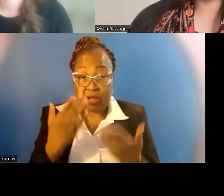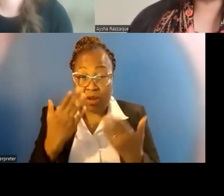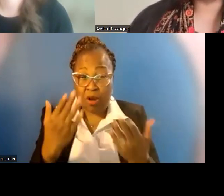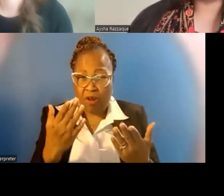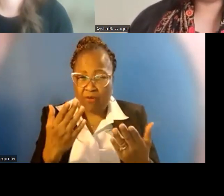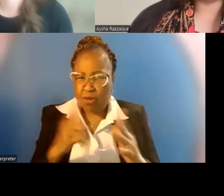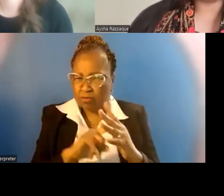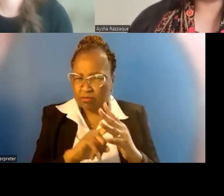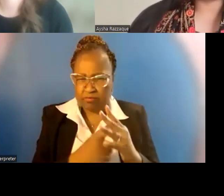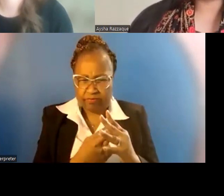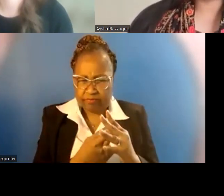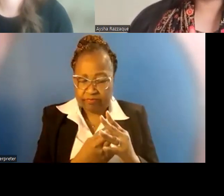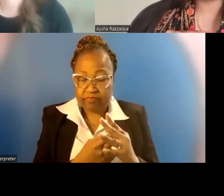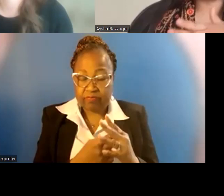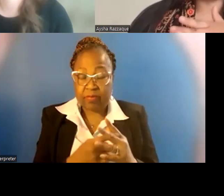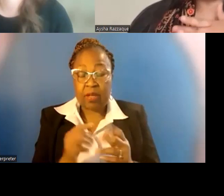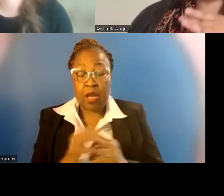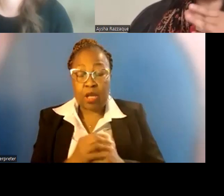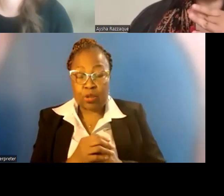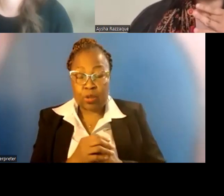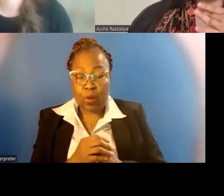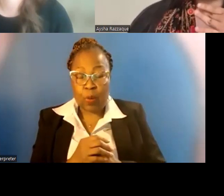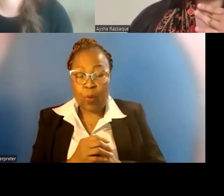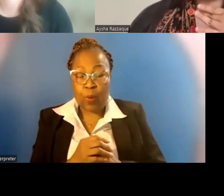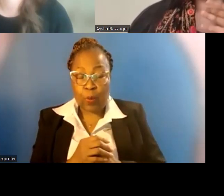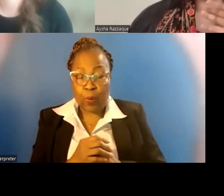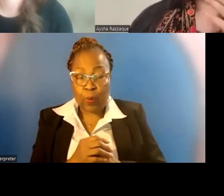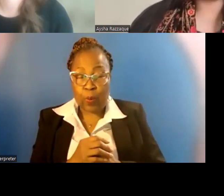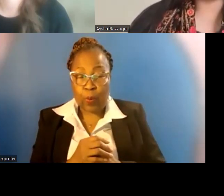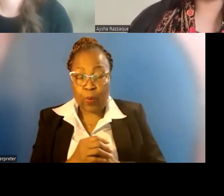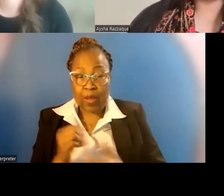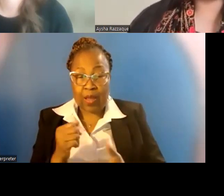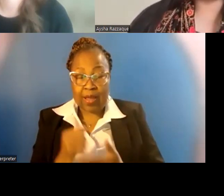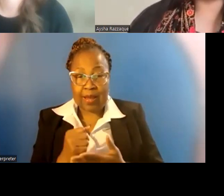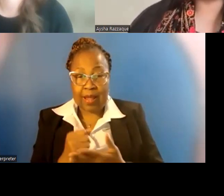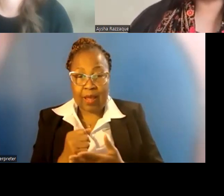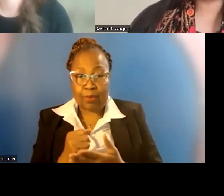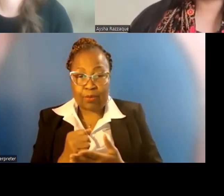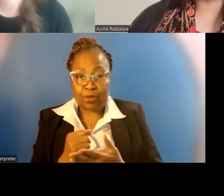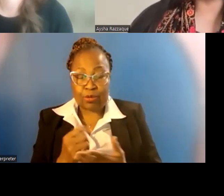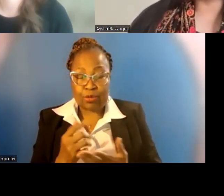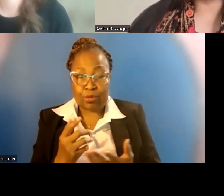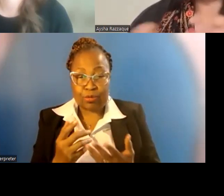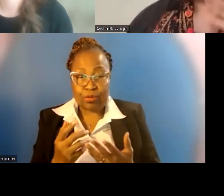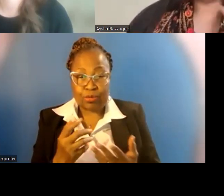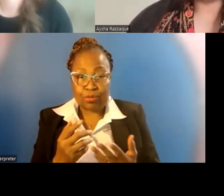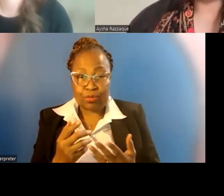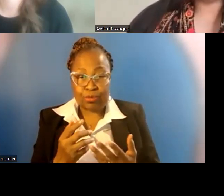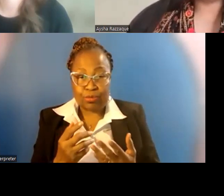So it helps mitigate a lot of future problems